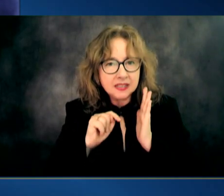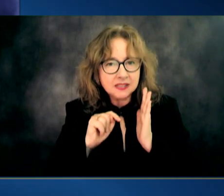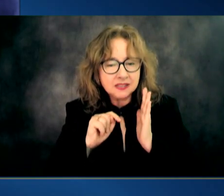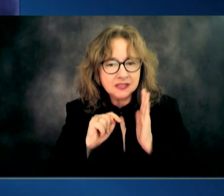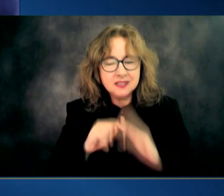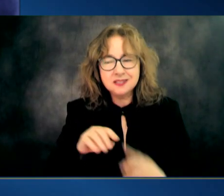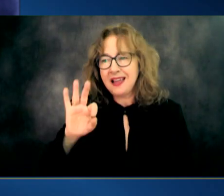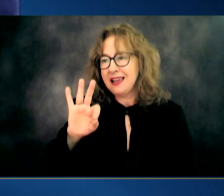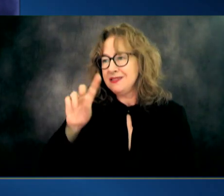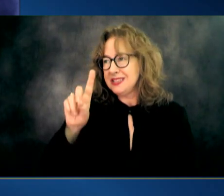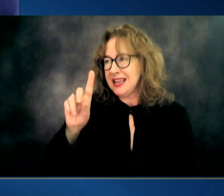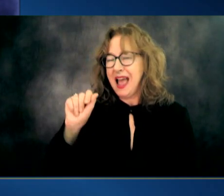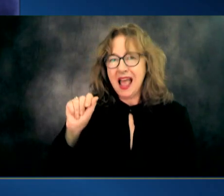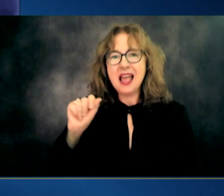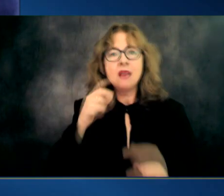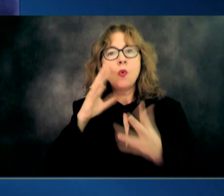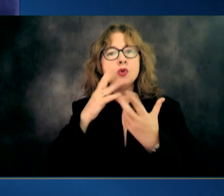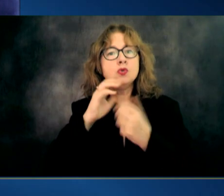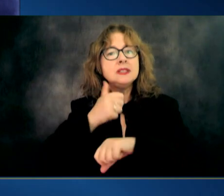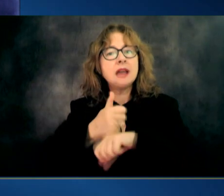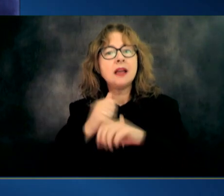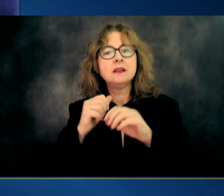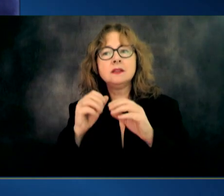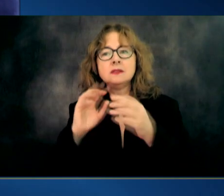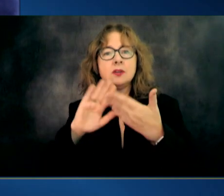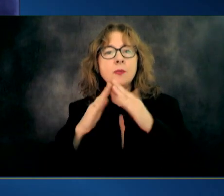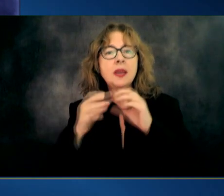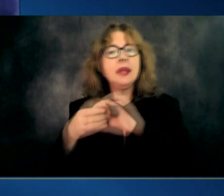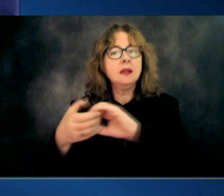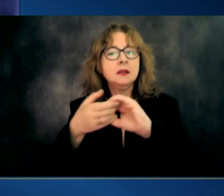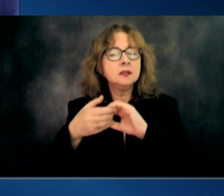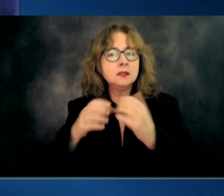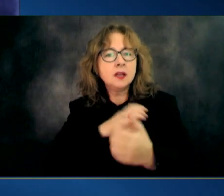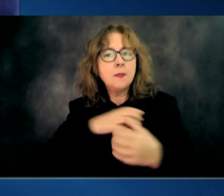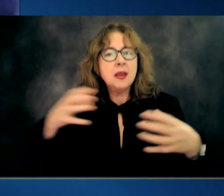committee meetings to have public comment, and it's required that everyone with public comment